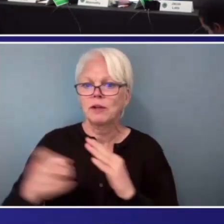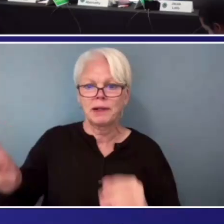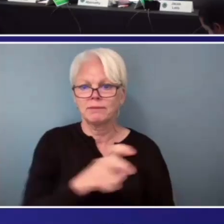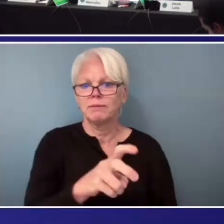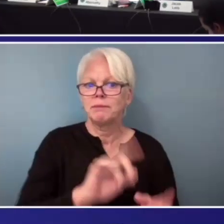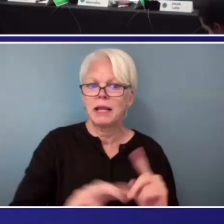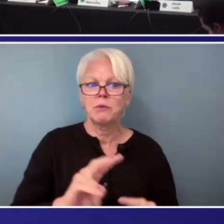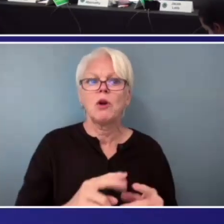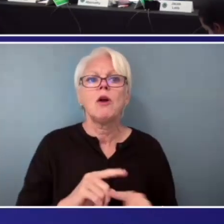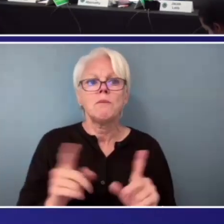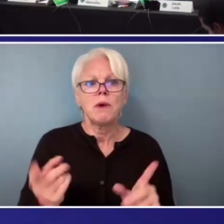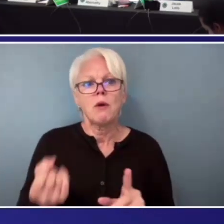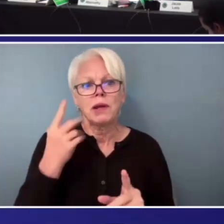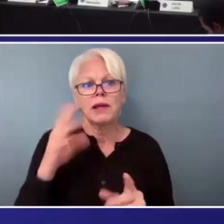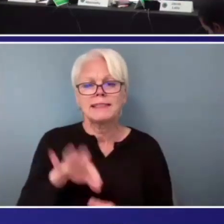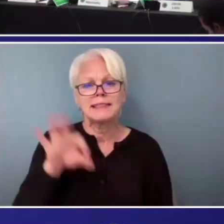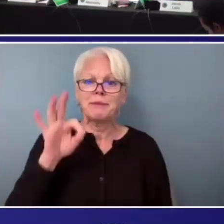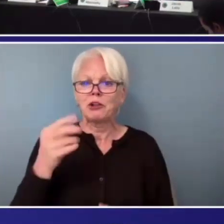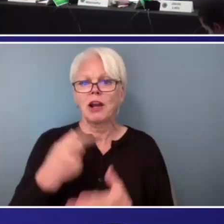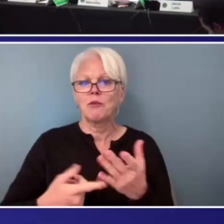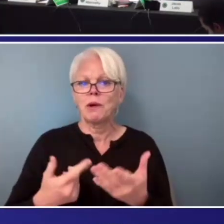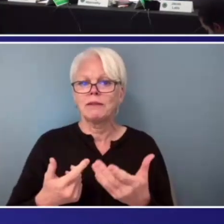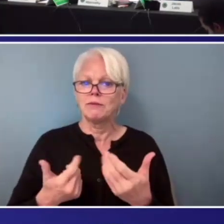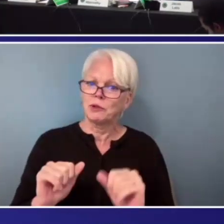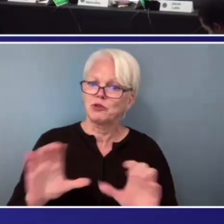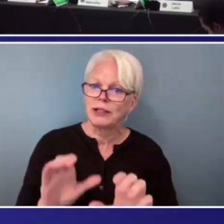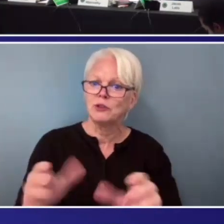of what's trying to be done here. And so we're looking at our own procedures